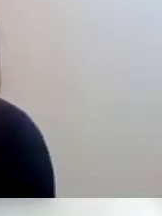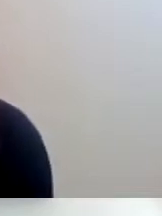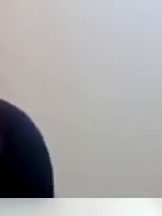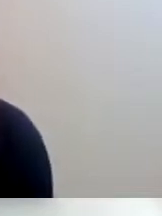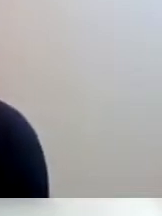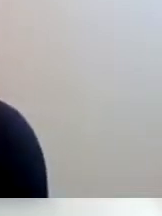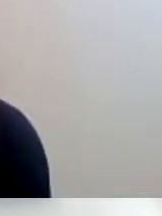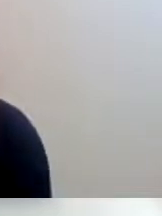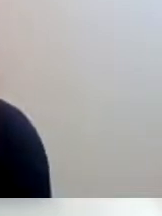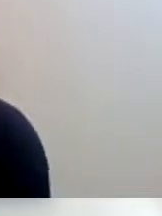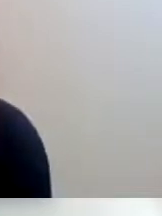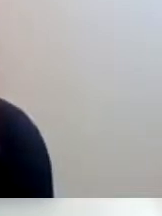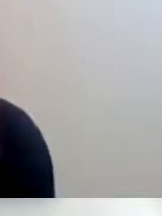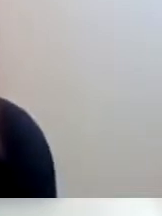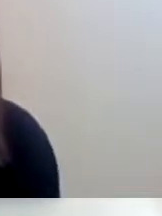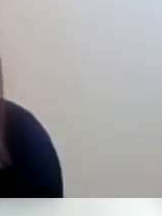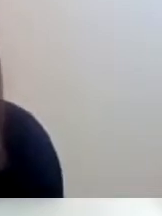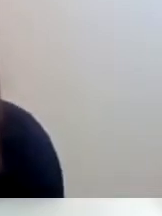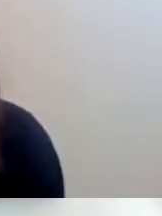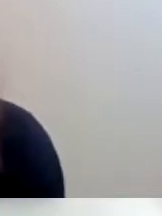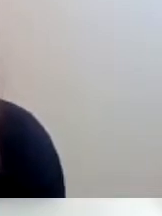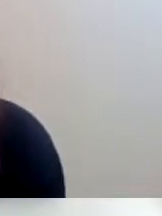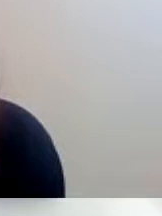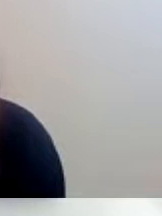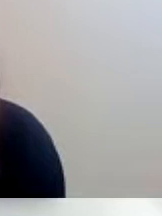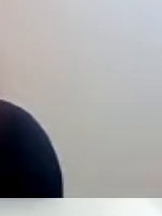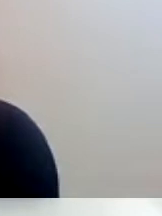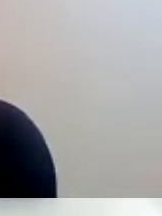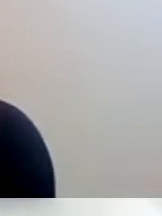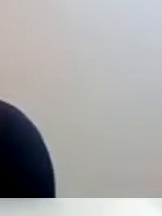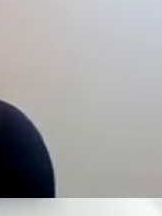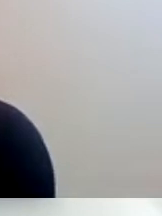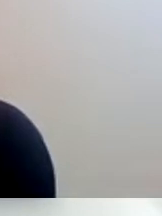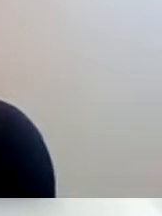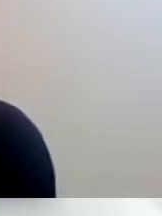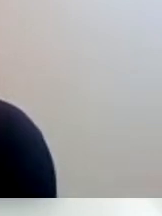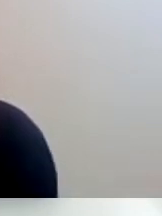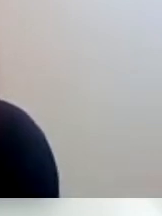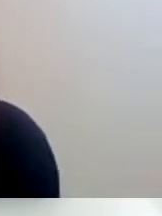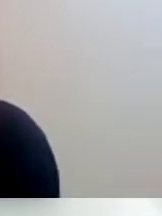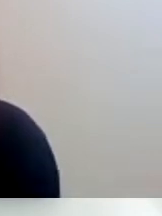but it used representative sampling so we could capture good estimates for many different geographies and it does capture disability. It's more current. It's unfortunate we won't have the full population estimates, but we have current data and it will be updated every year,